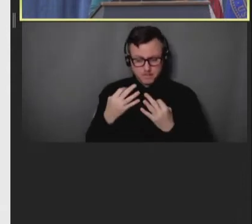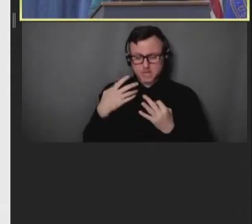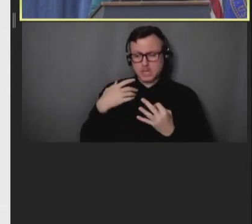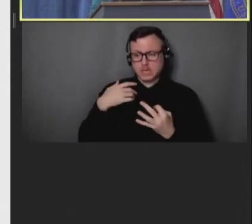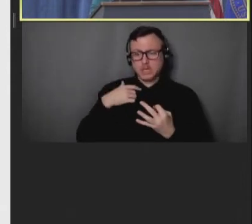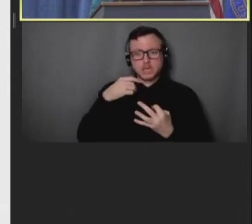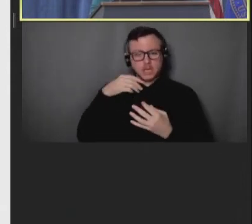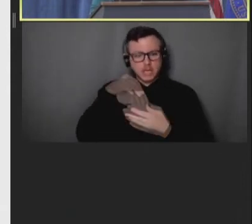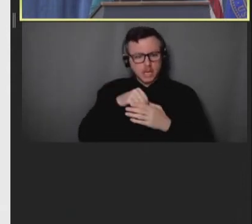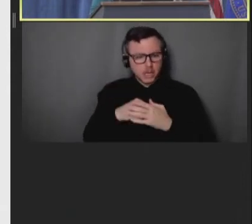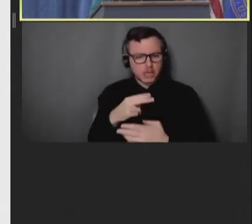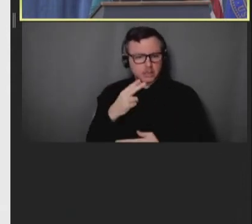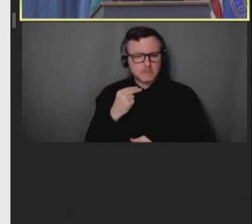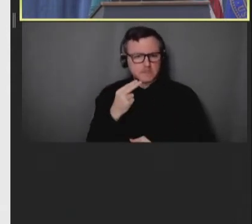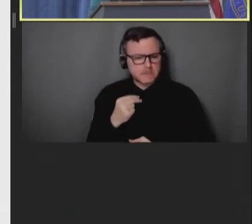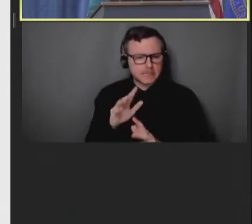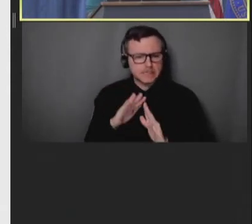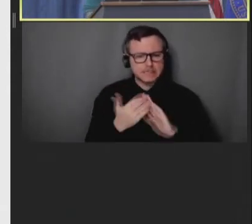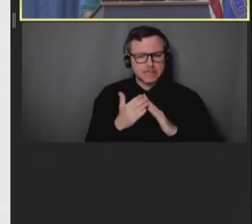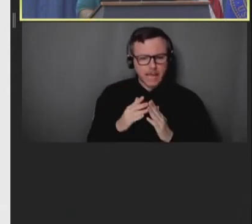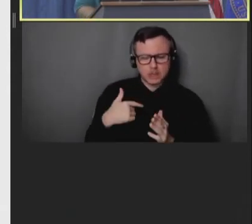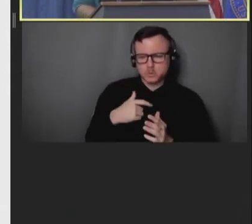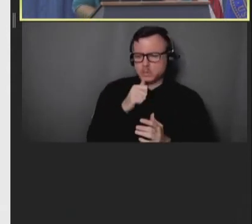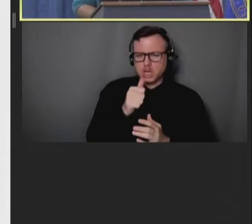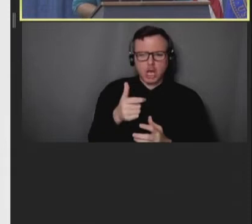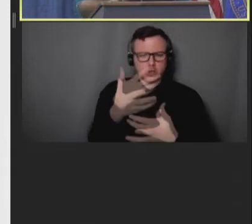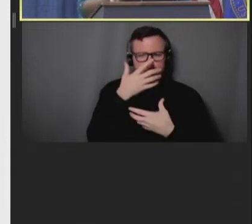you don't trust big government. So, if someone is coming in that you trust,